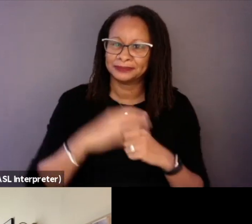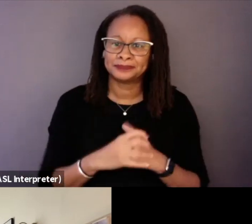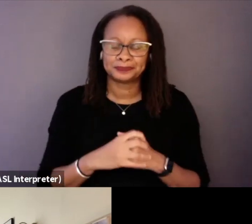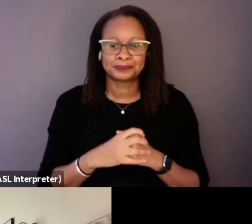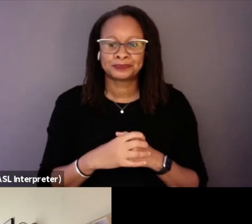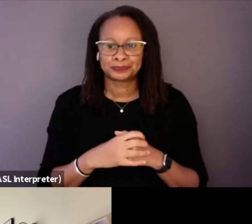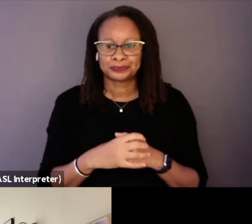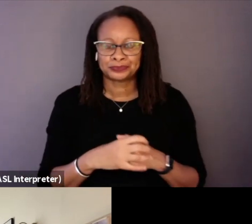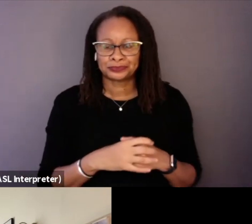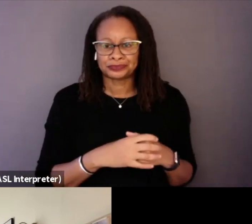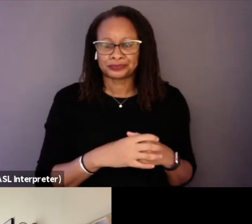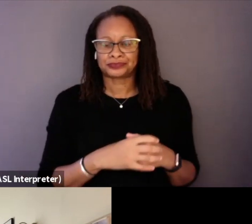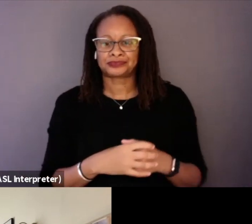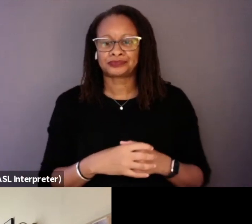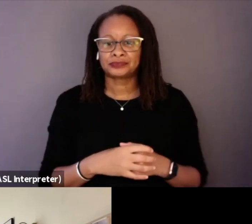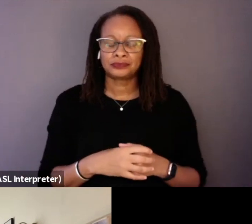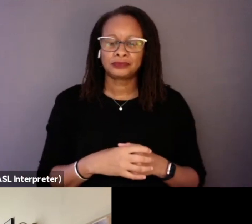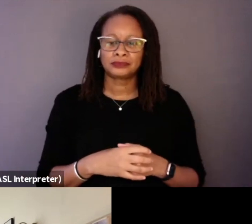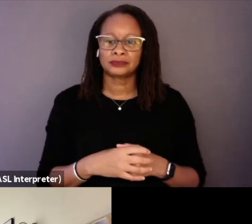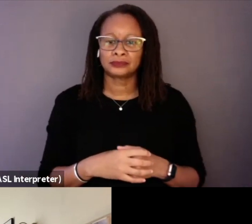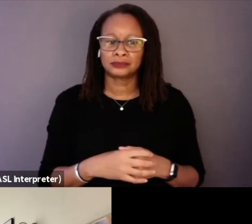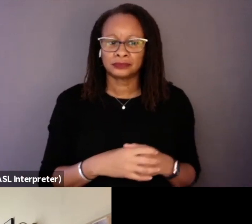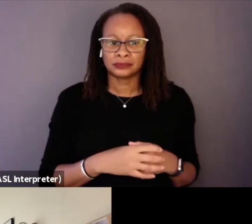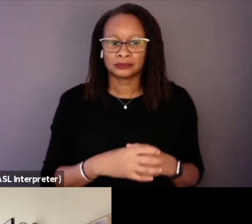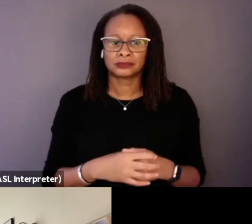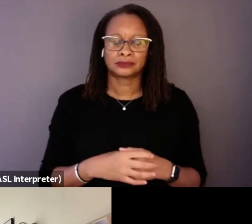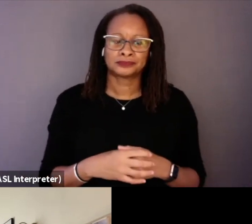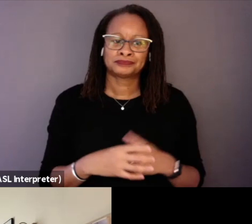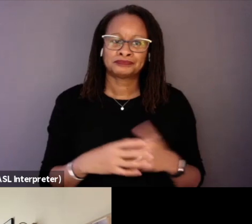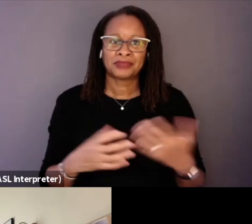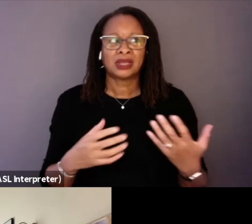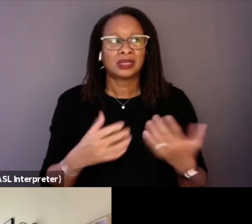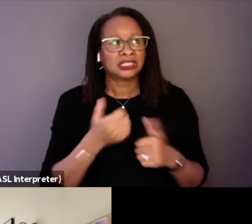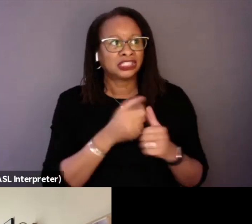What were these souls uttering to each other,